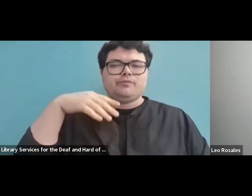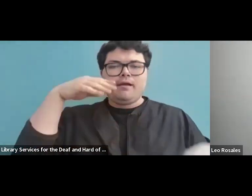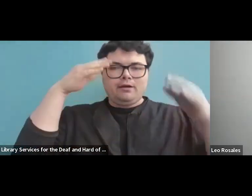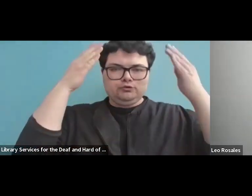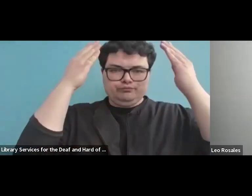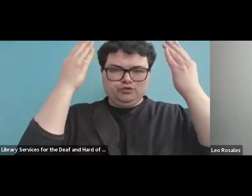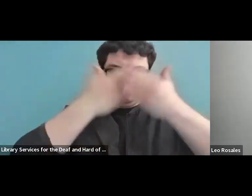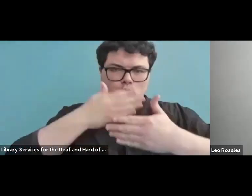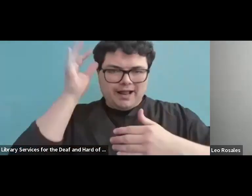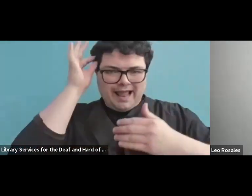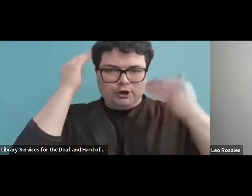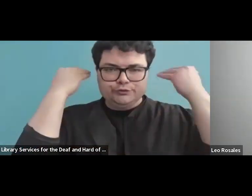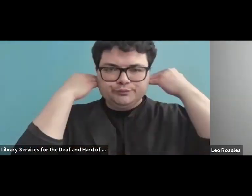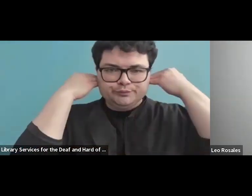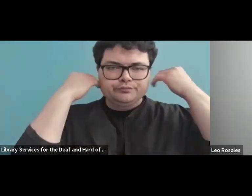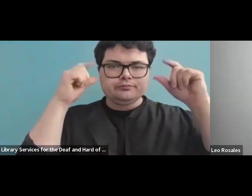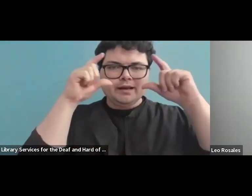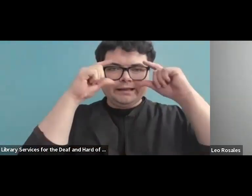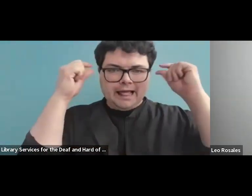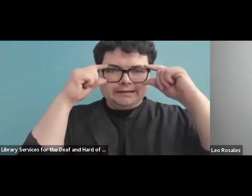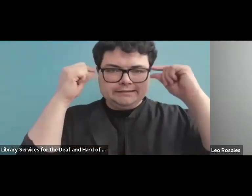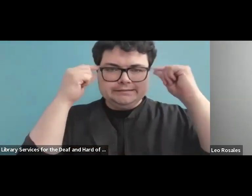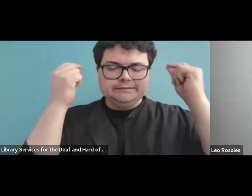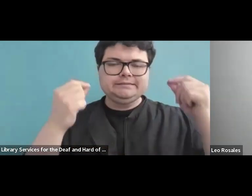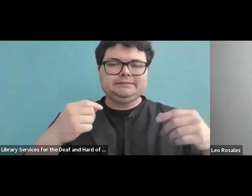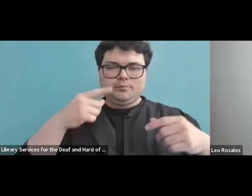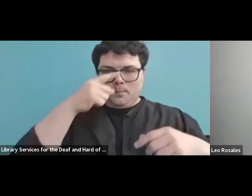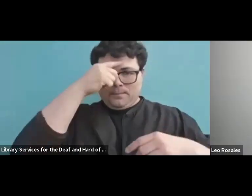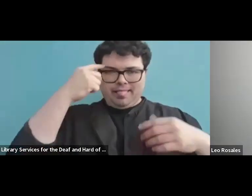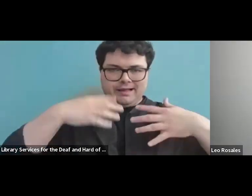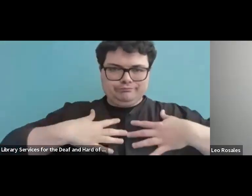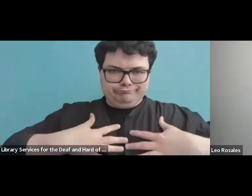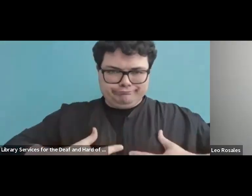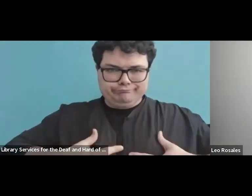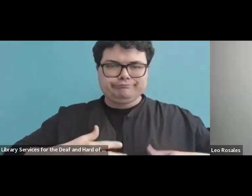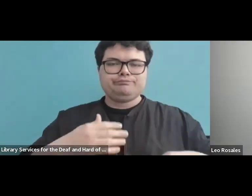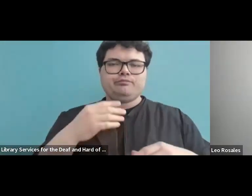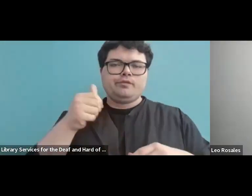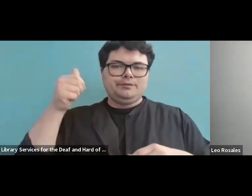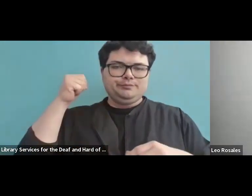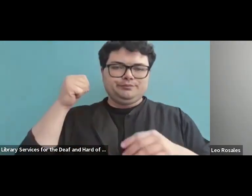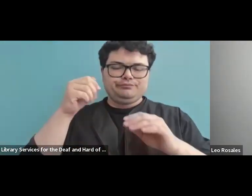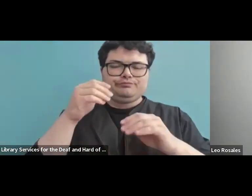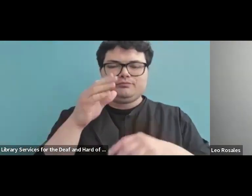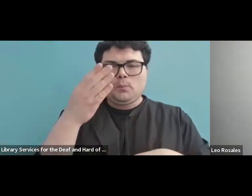I'm a white male, with short hair and glasses, and I'm dressed in black.